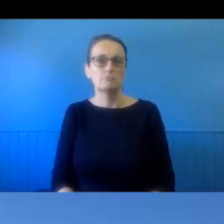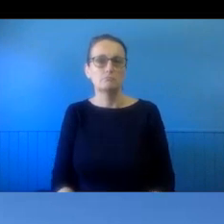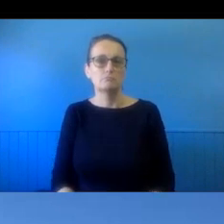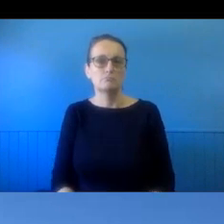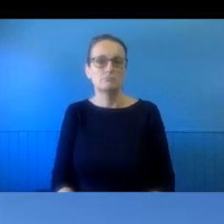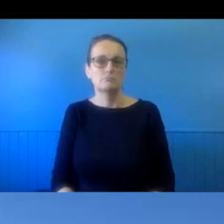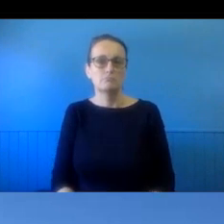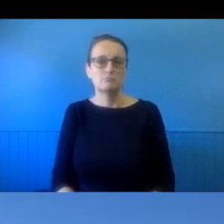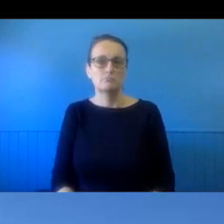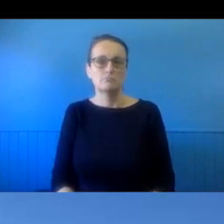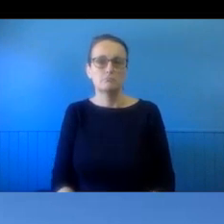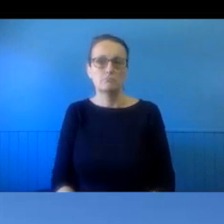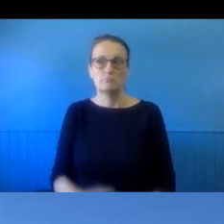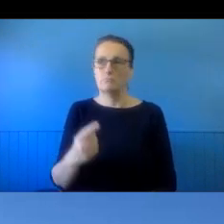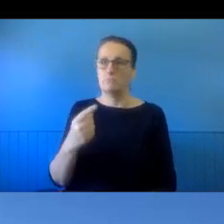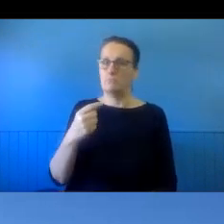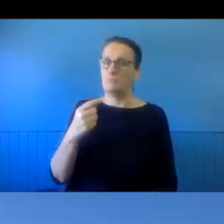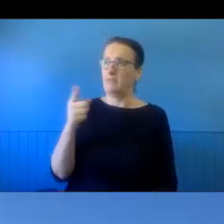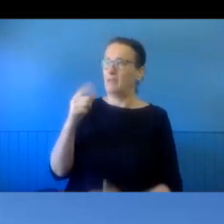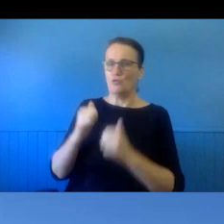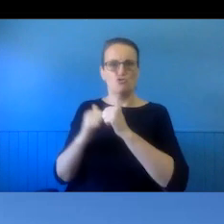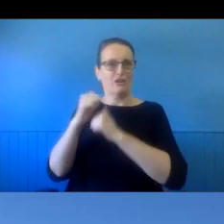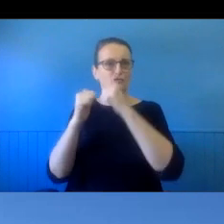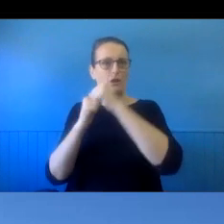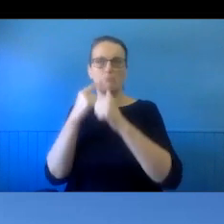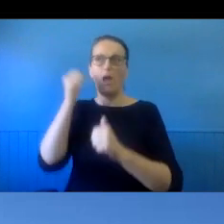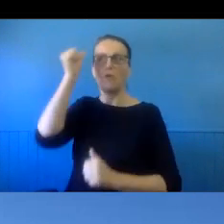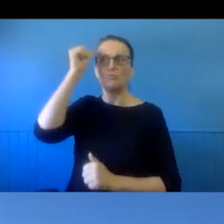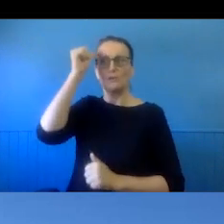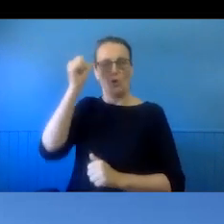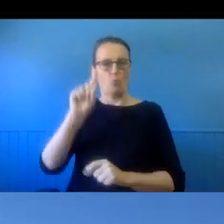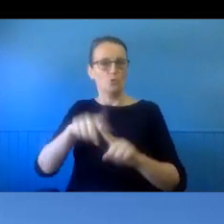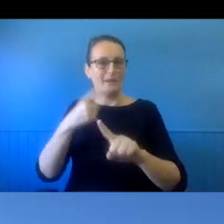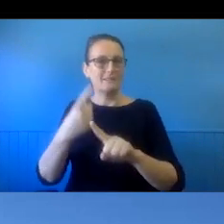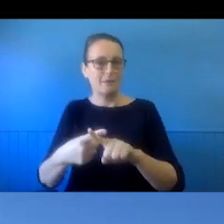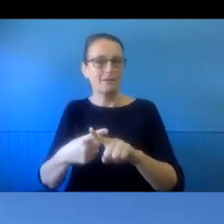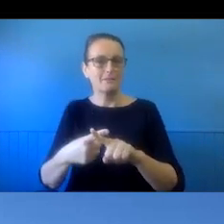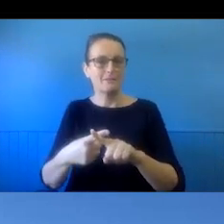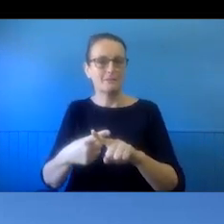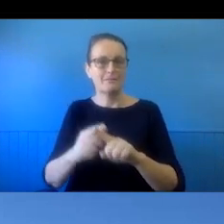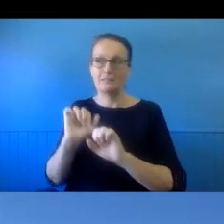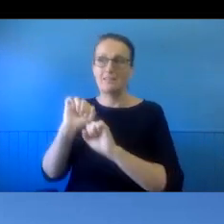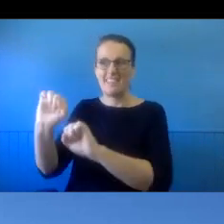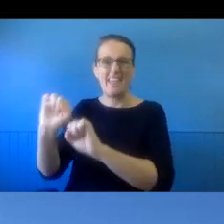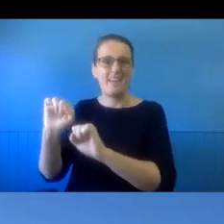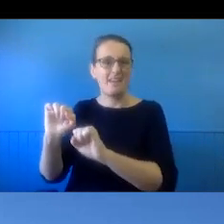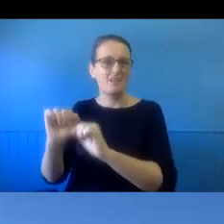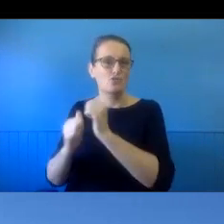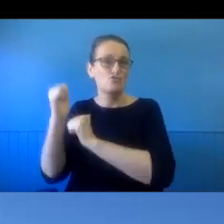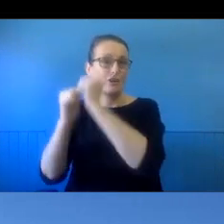but also existing in a very structured environment. That's how they've been set up and it's how they operate. We've also noticed